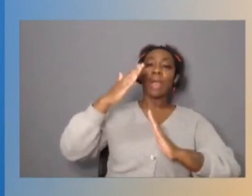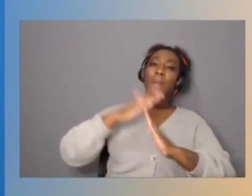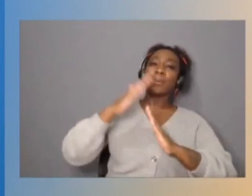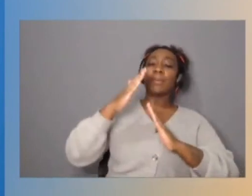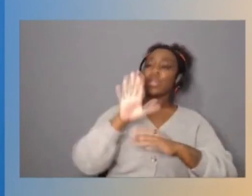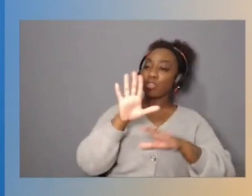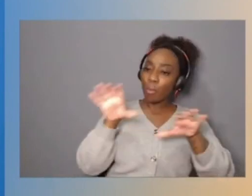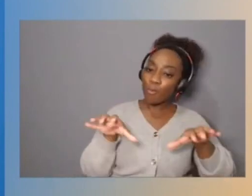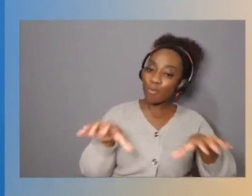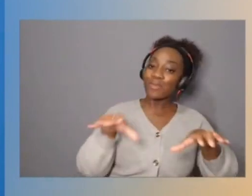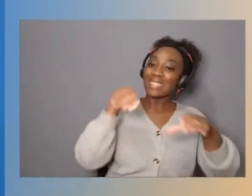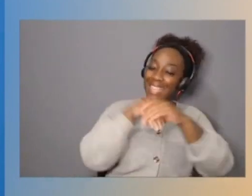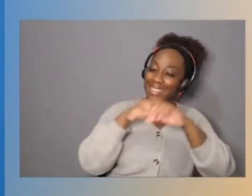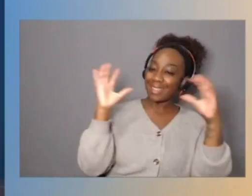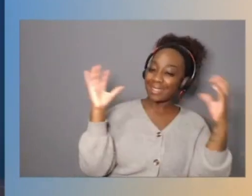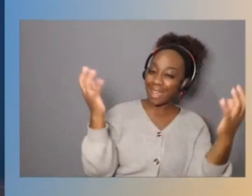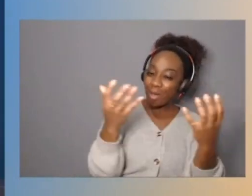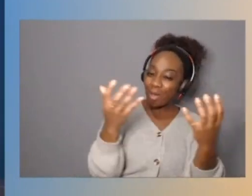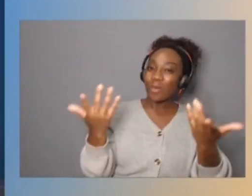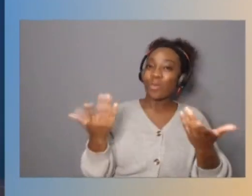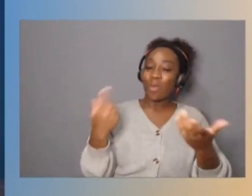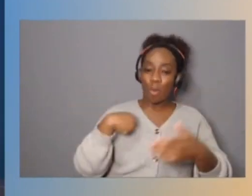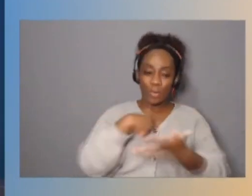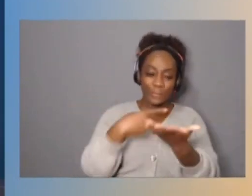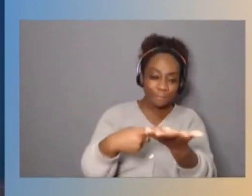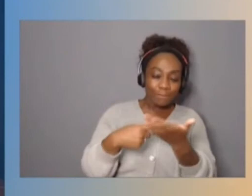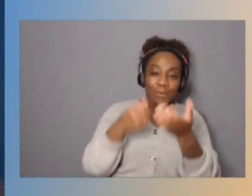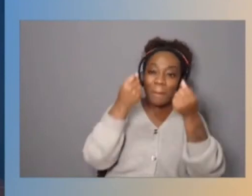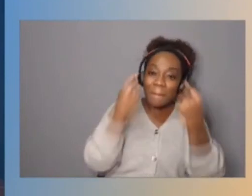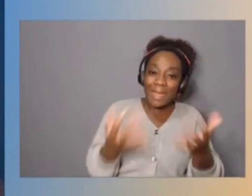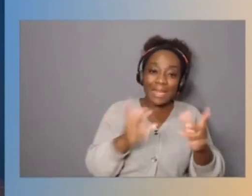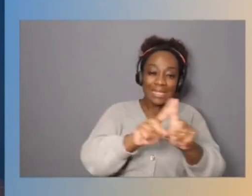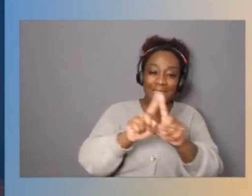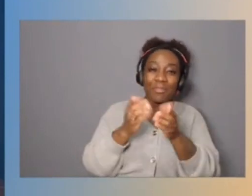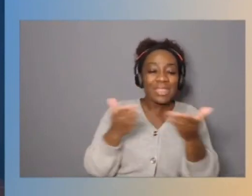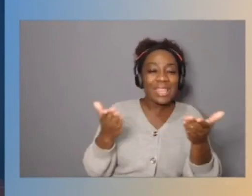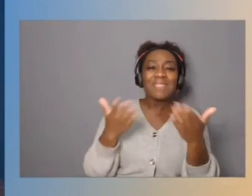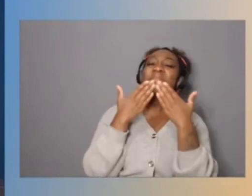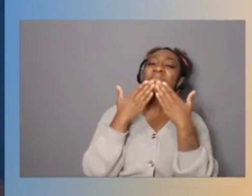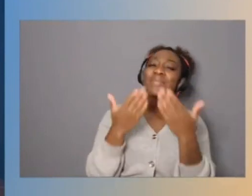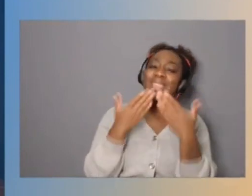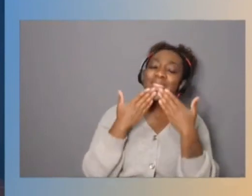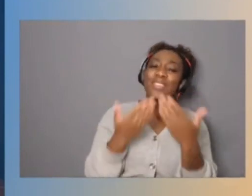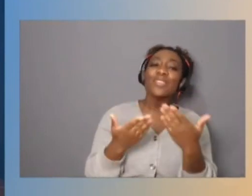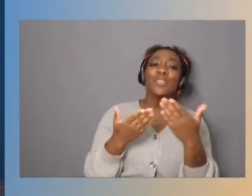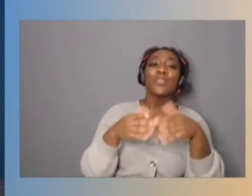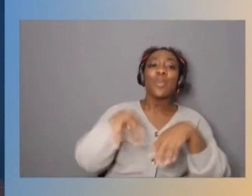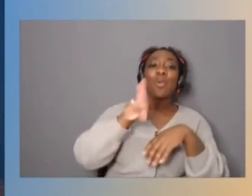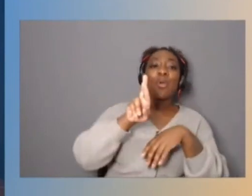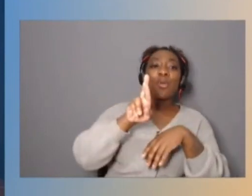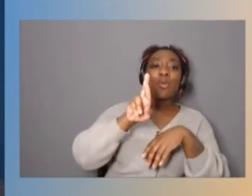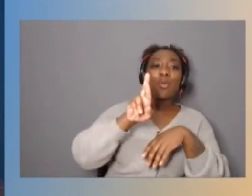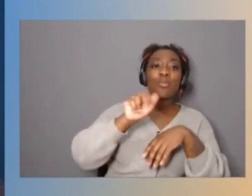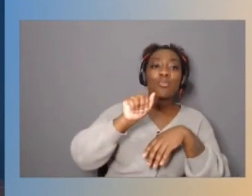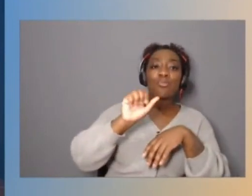We've discussed so many different things and I just wanna thank you, Roshni, for coming out today. Are there any other key things